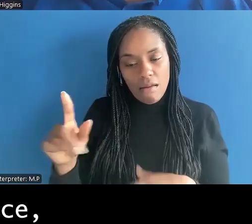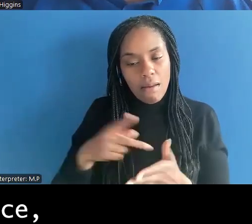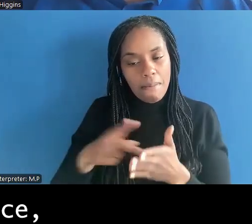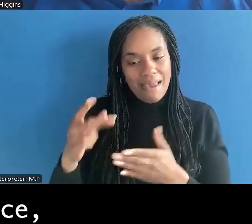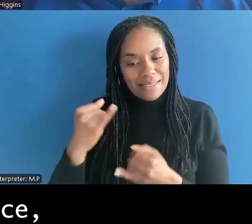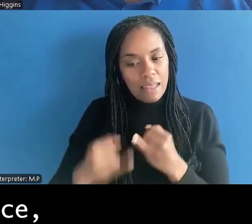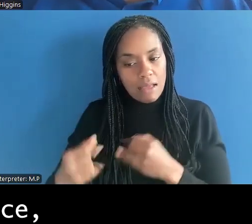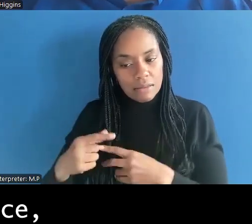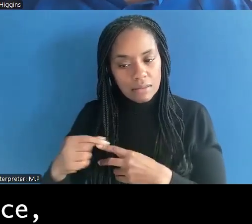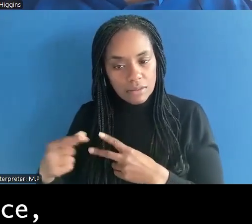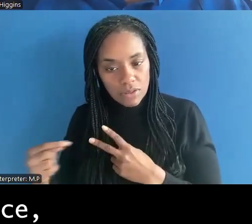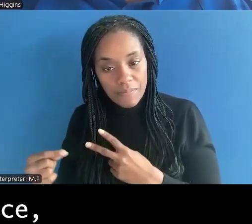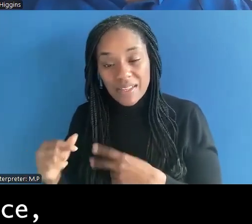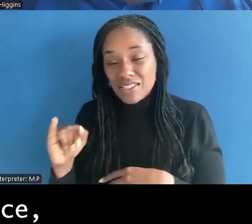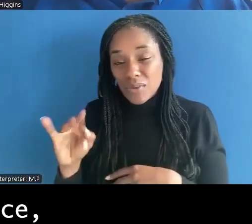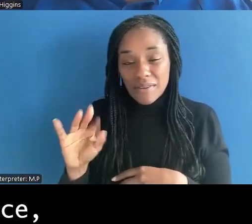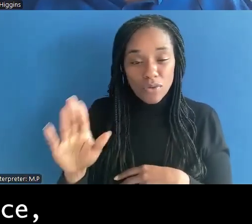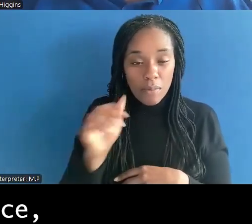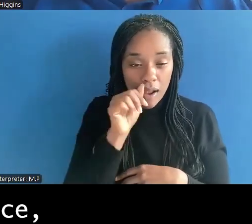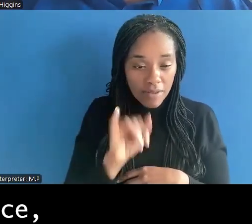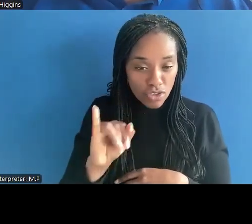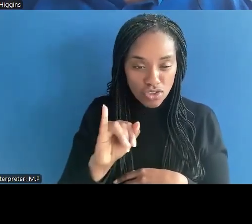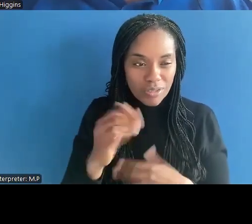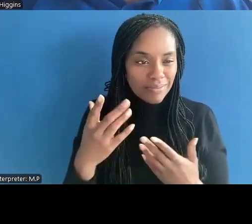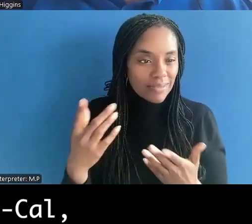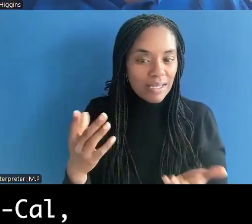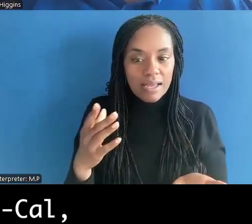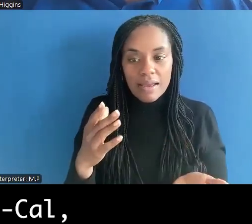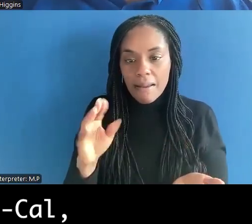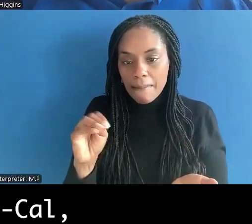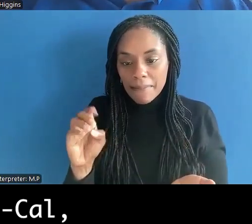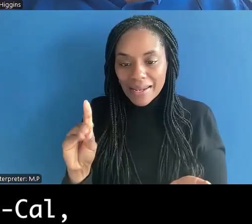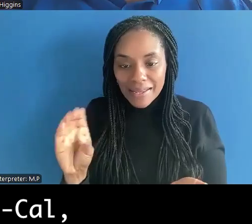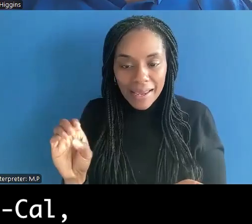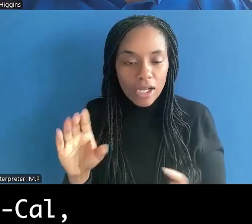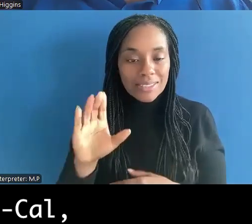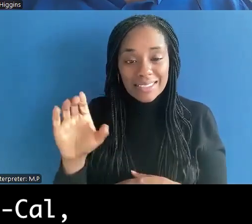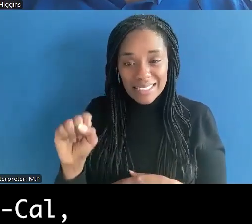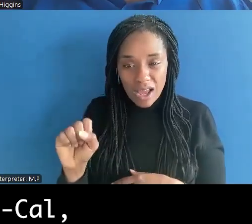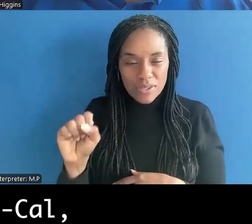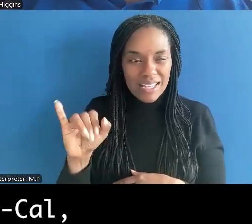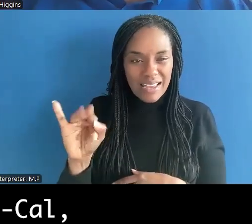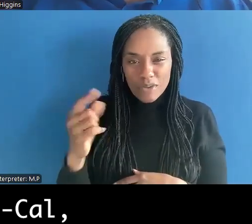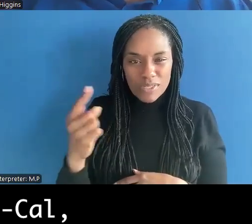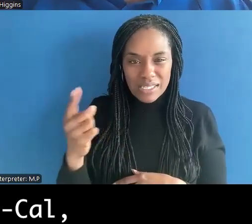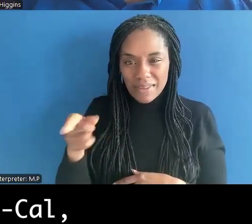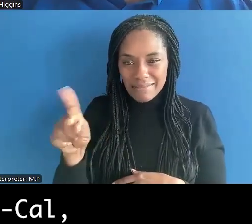through your private insurance, Medicare or CCS, then it could be built to Medi-Cal, for them to consider paying for it.